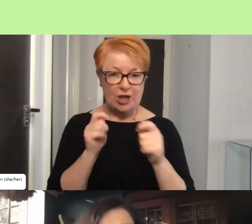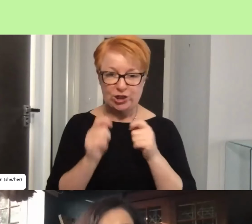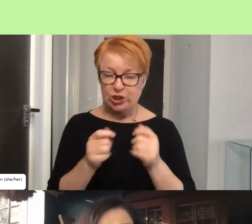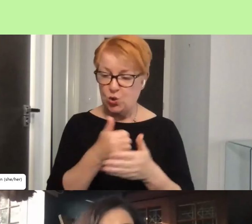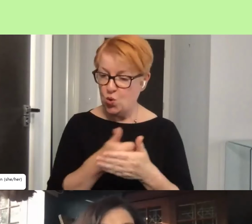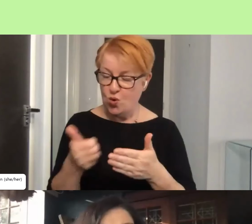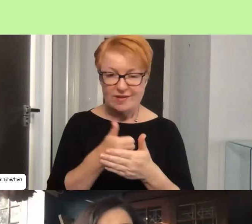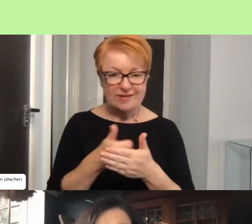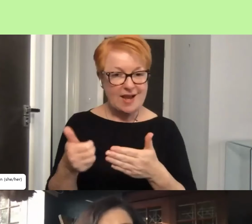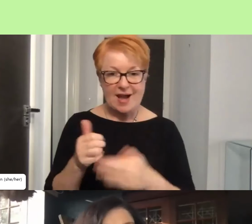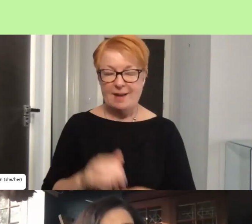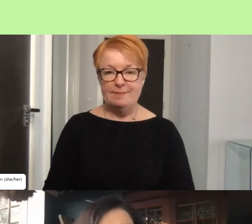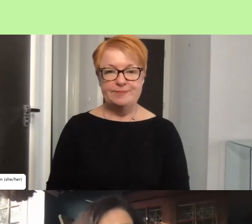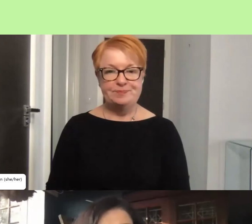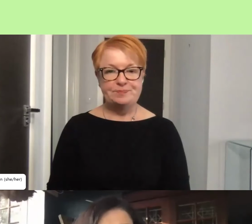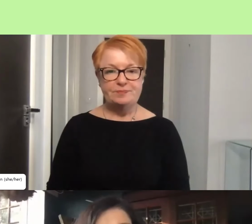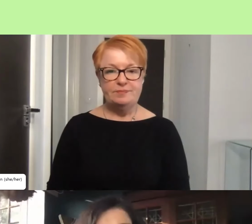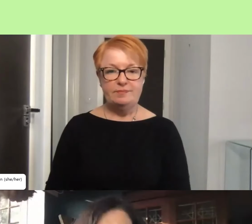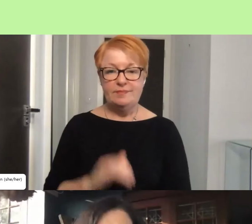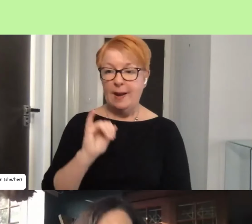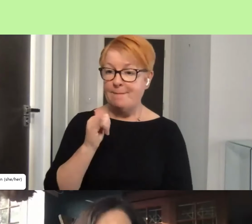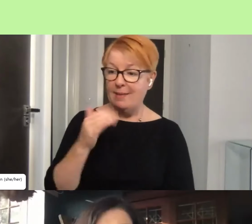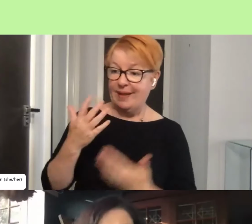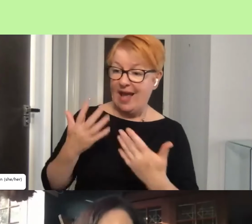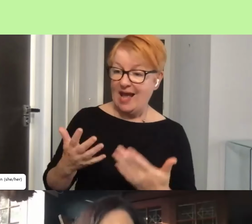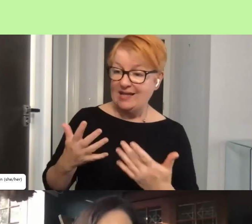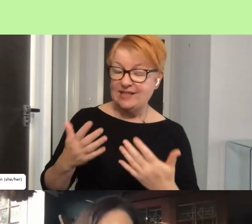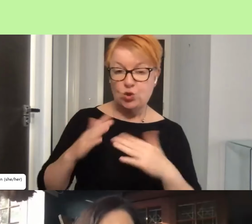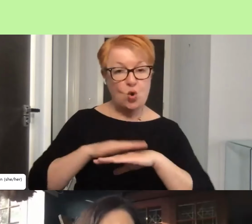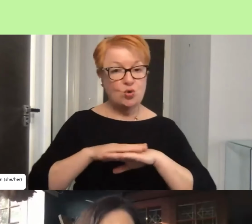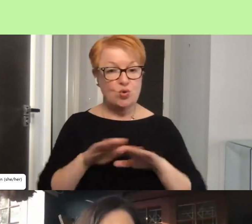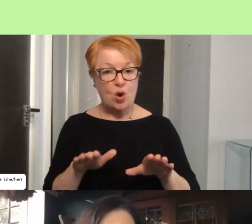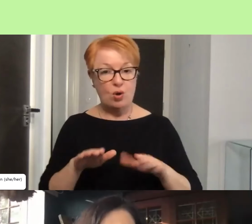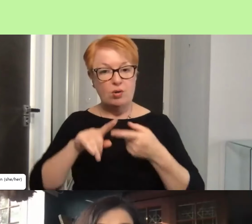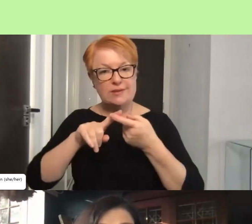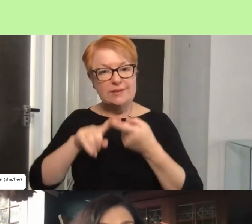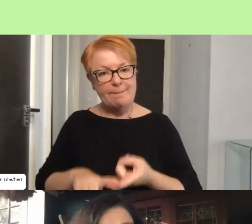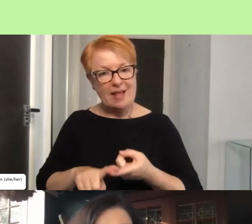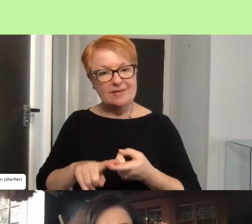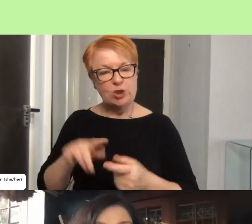And it may exist or not, depending on which institution it doesn't even have to be with